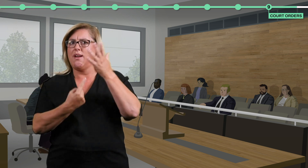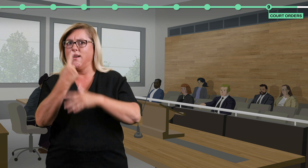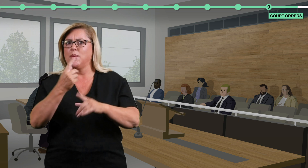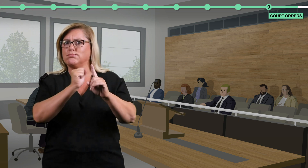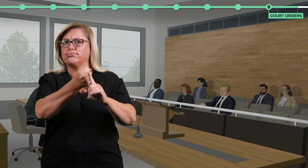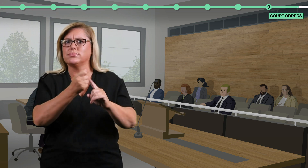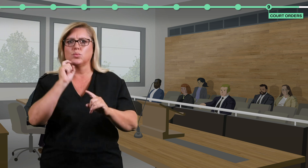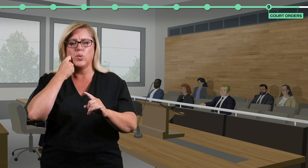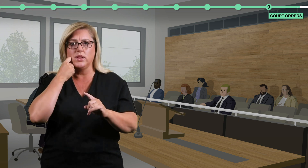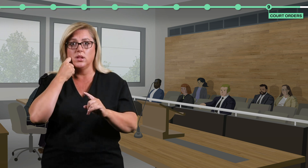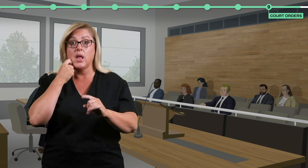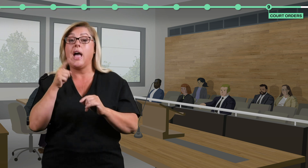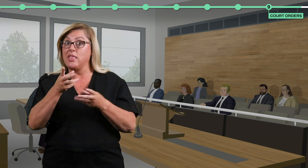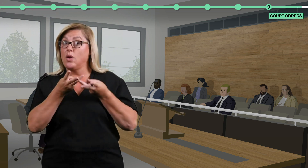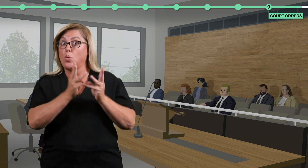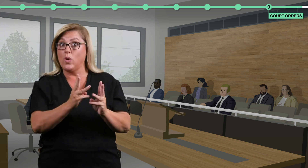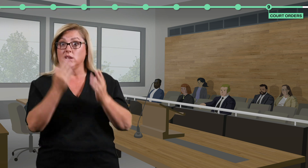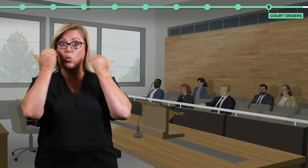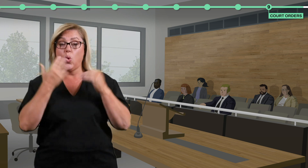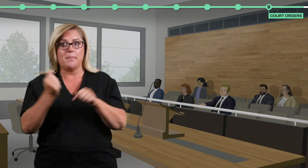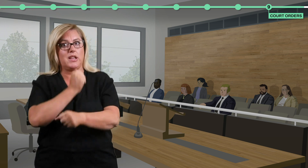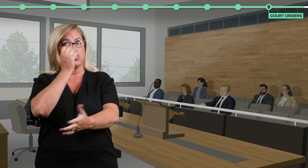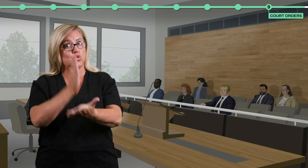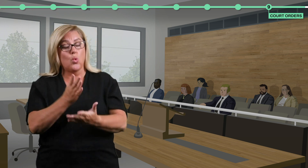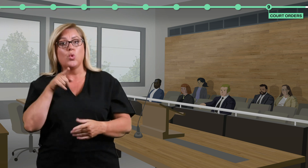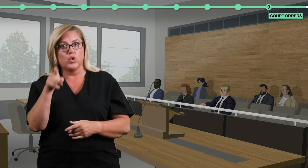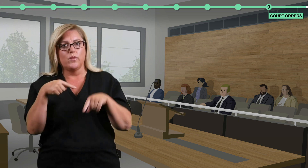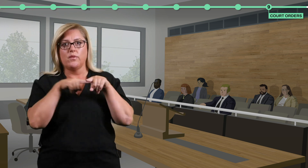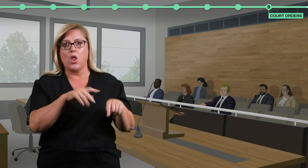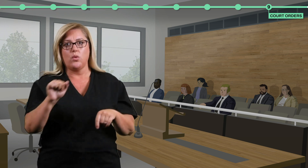and there are ways that the Court can ensure it’s decision is complied with.